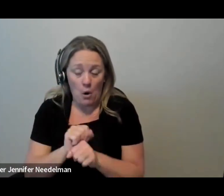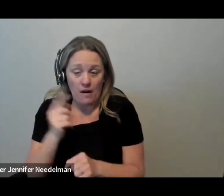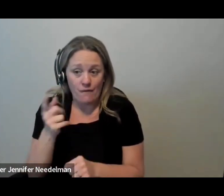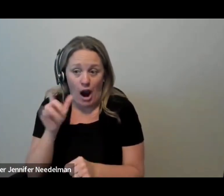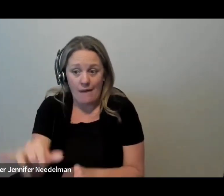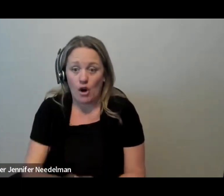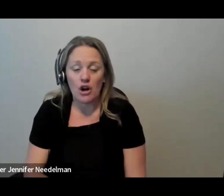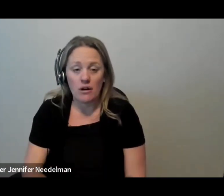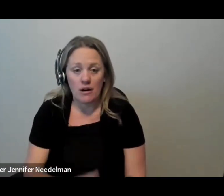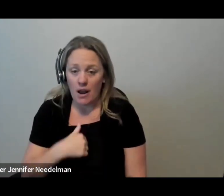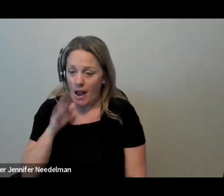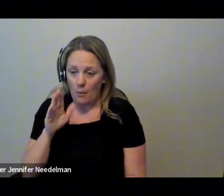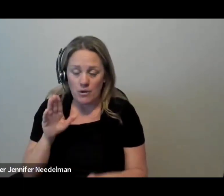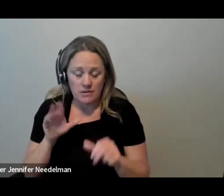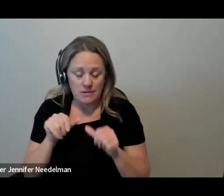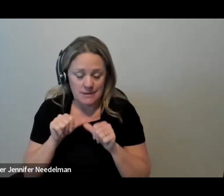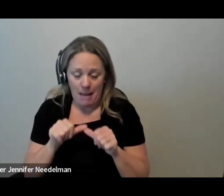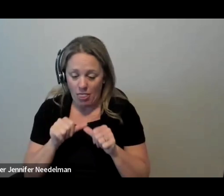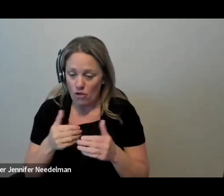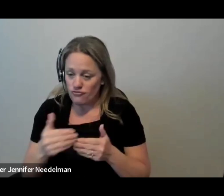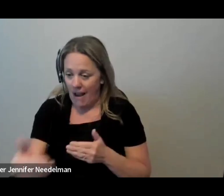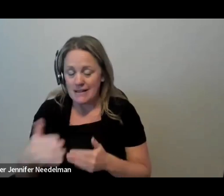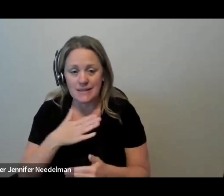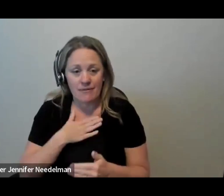This is where I'm gonna spend the rest of my, the rest of my career.